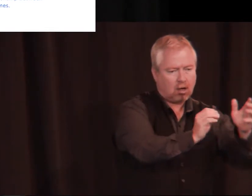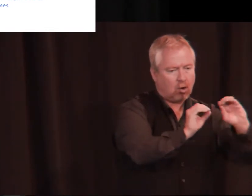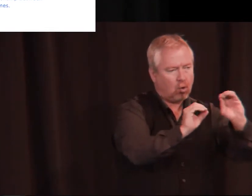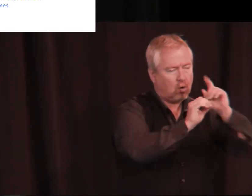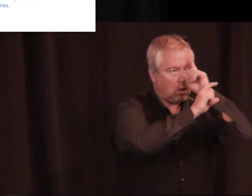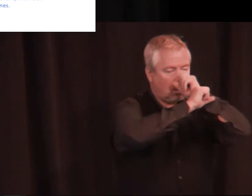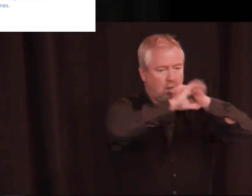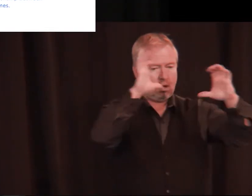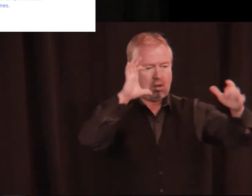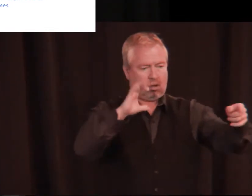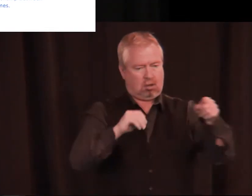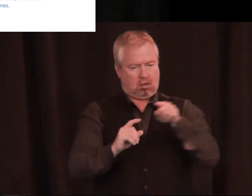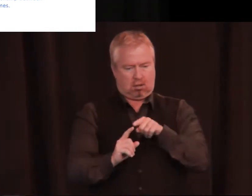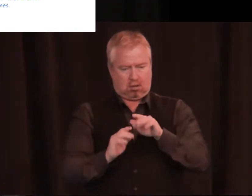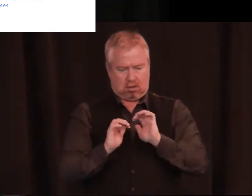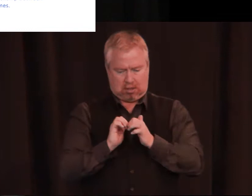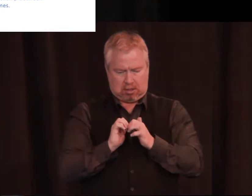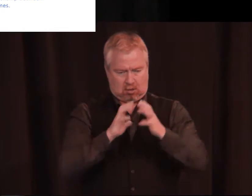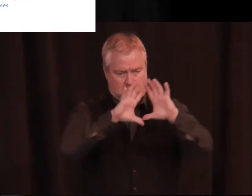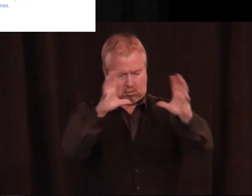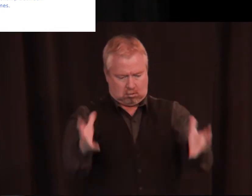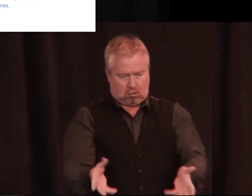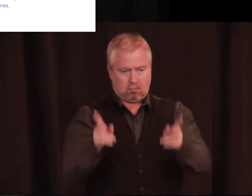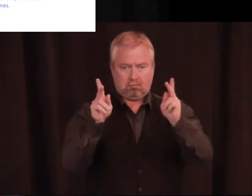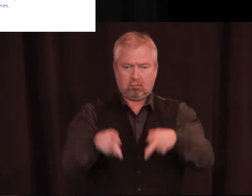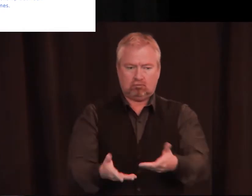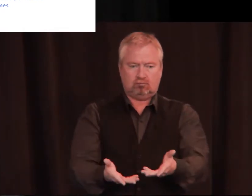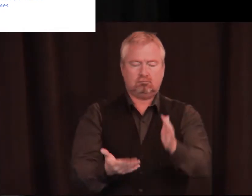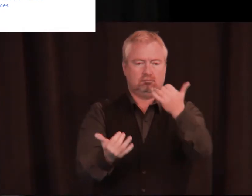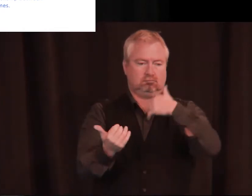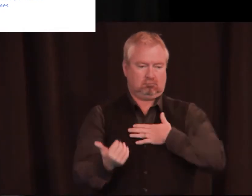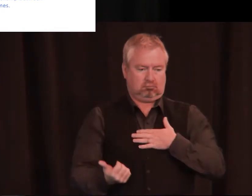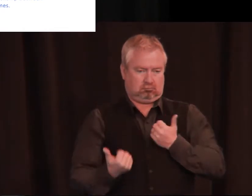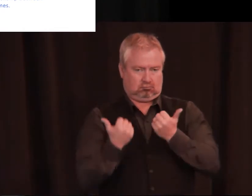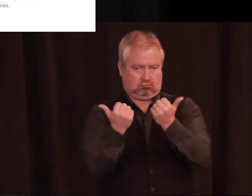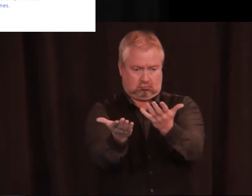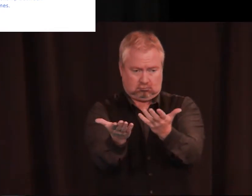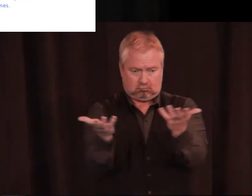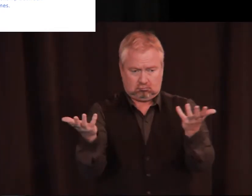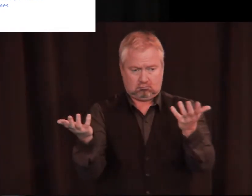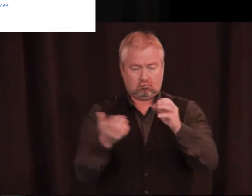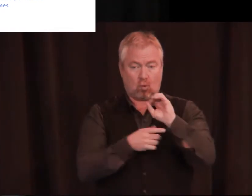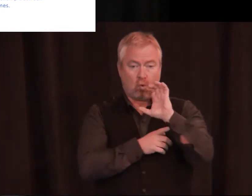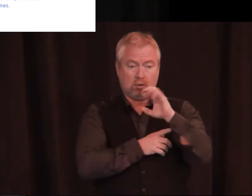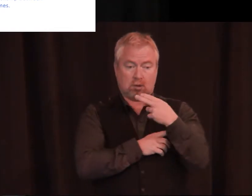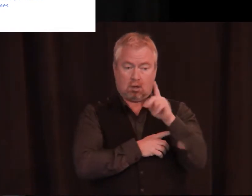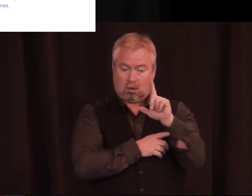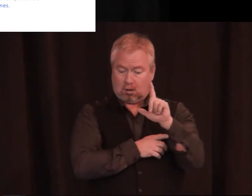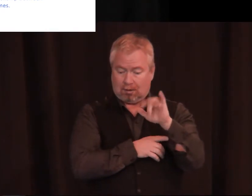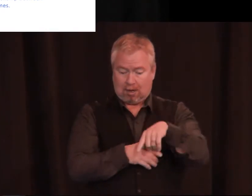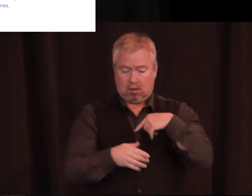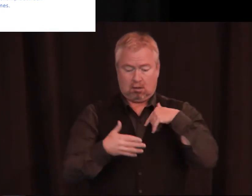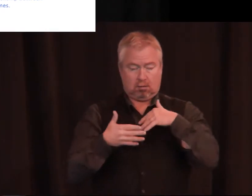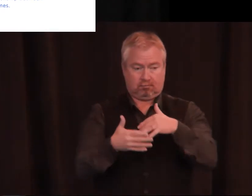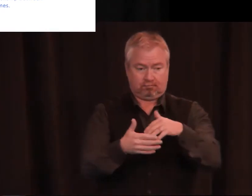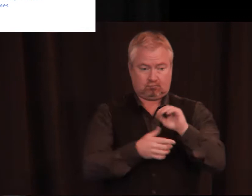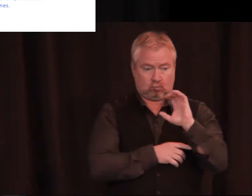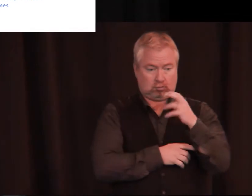And, so, what we've proposed as part of the OCHL study is what we call the auditory linguistic access model,